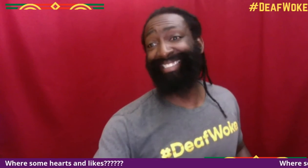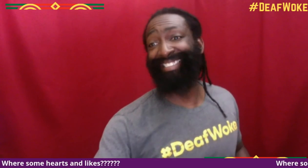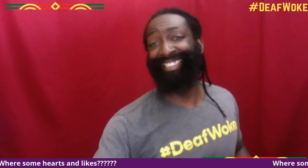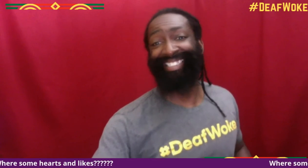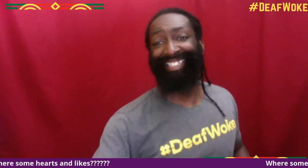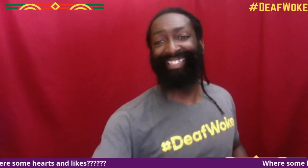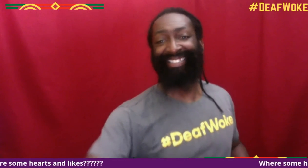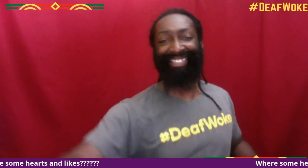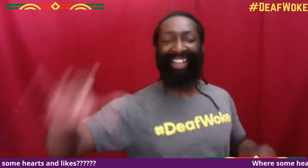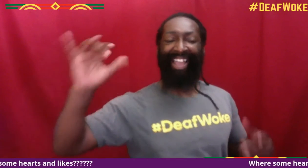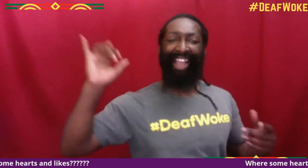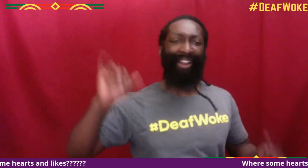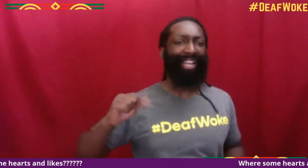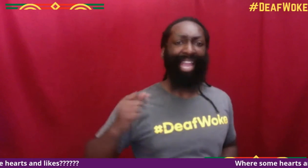Okay. Yes, keep striving, yes.